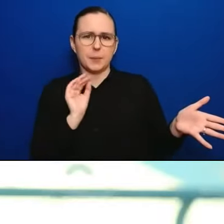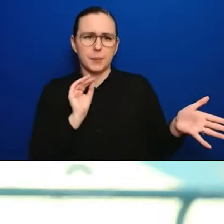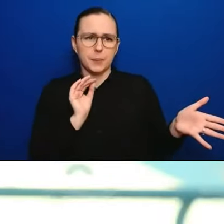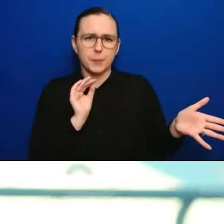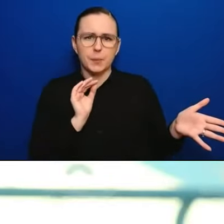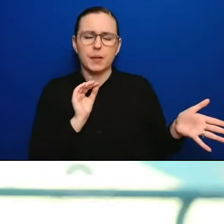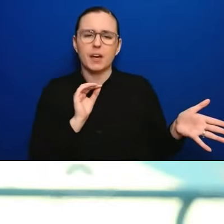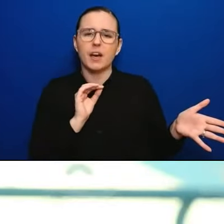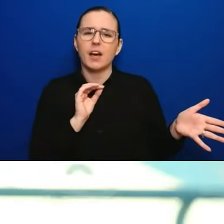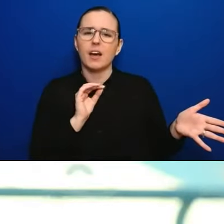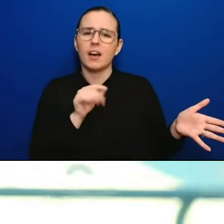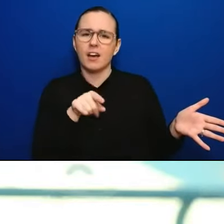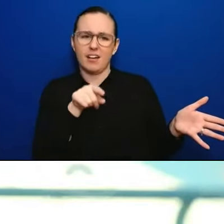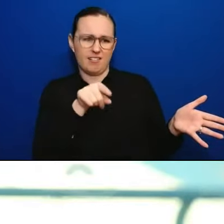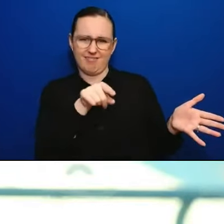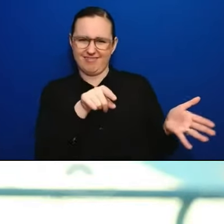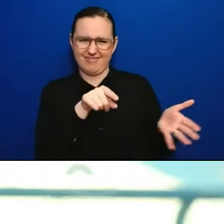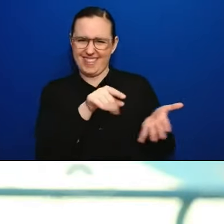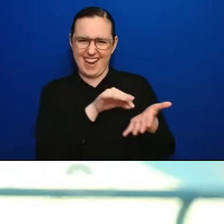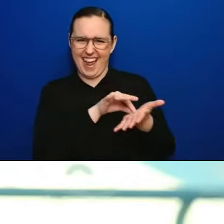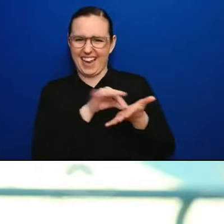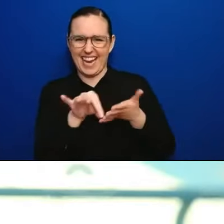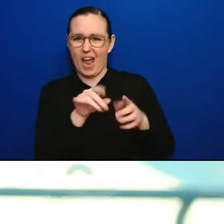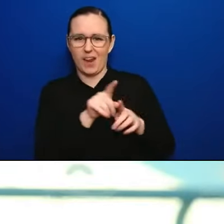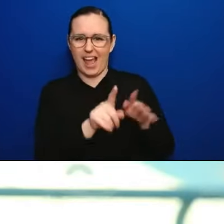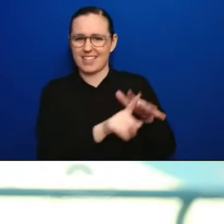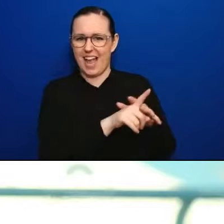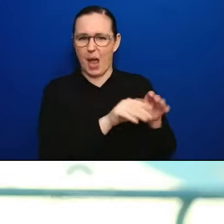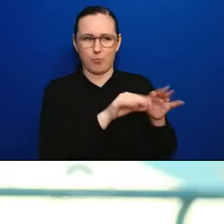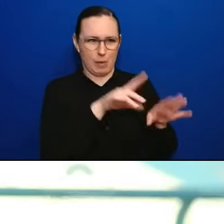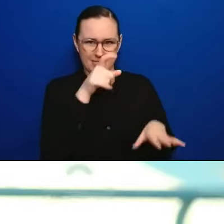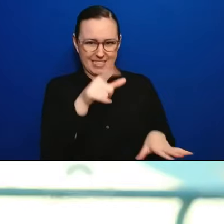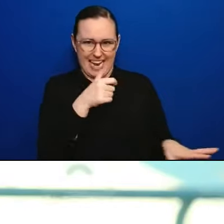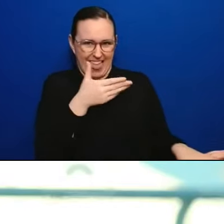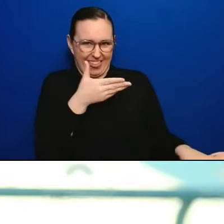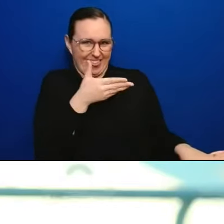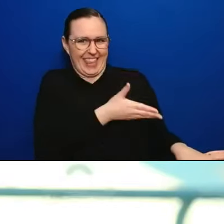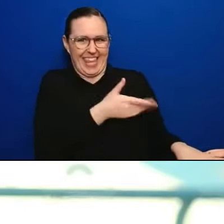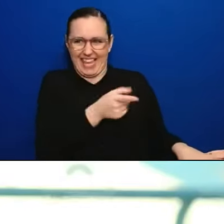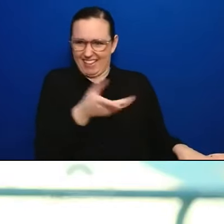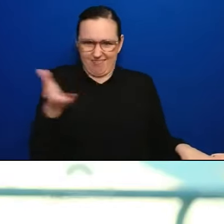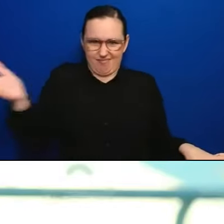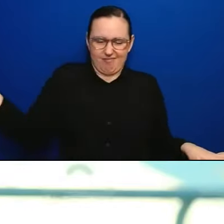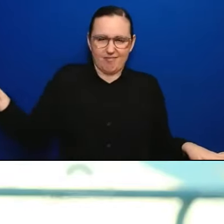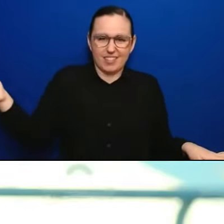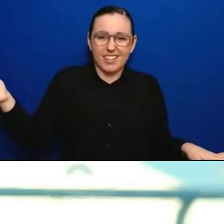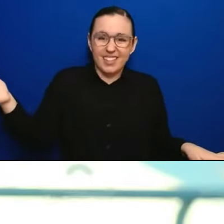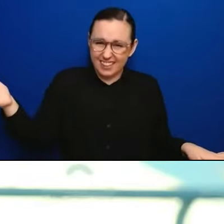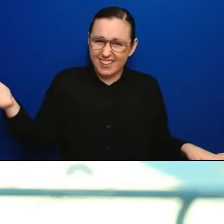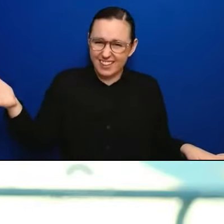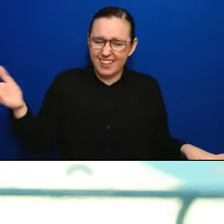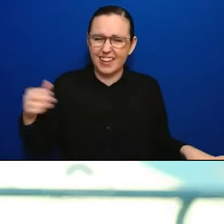There may be a number of staff who have COVID who are off and